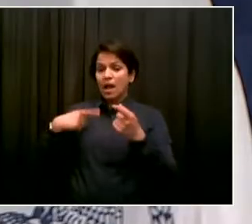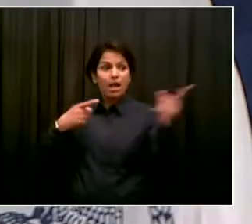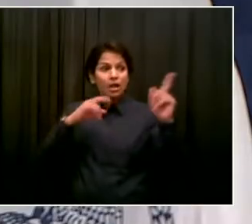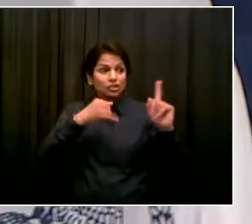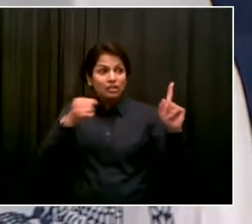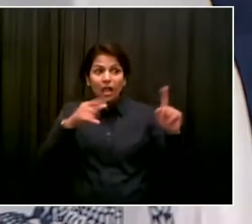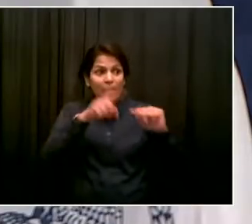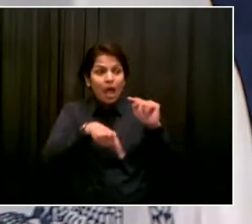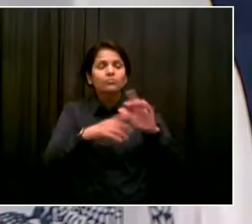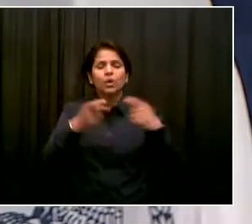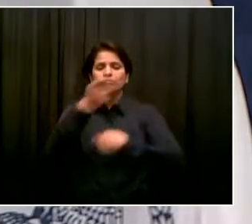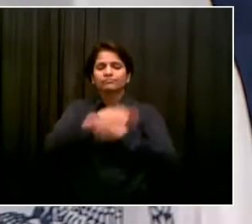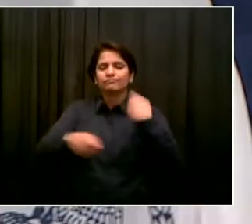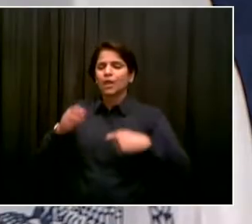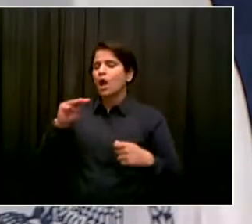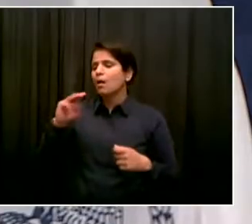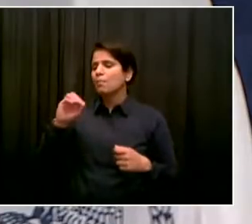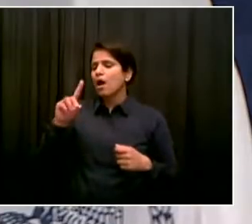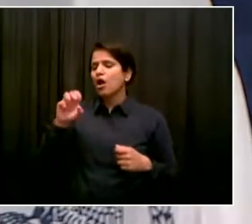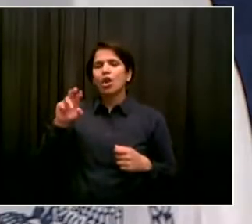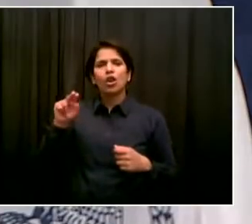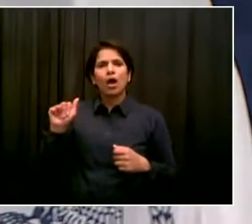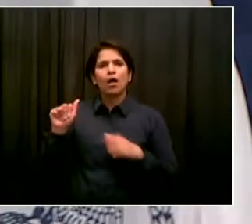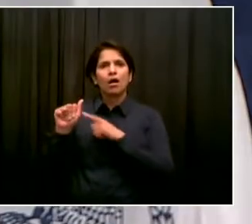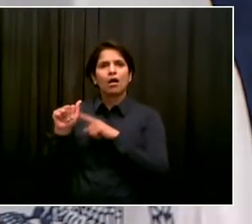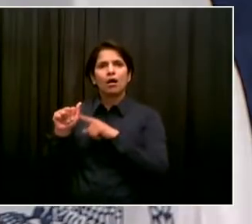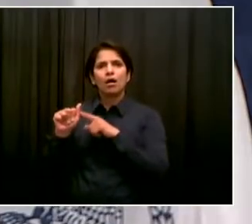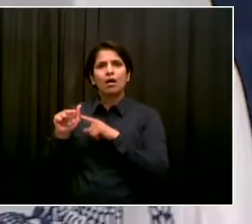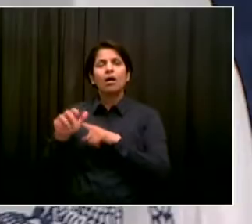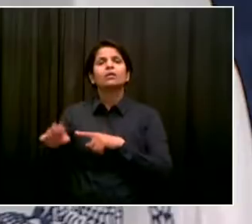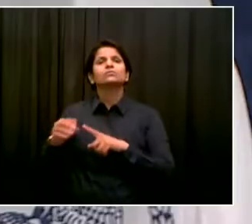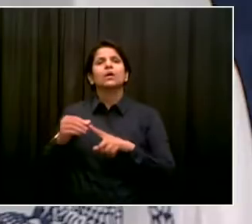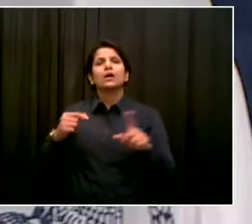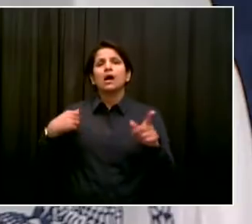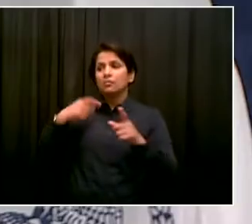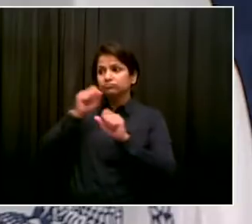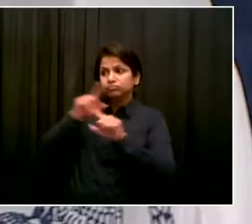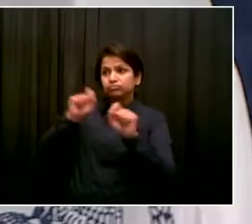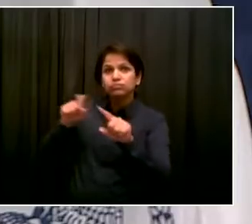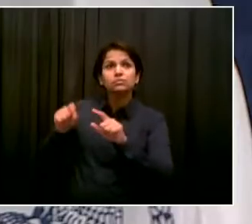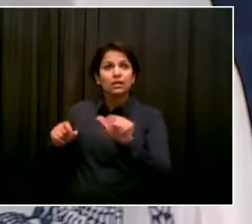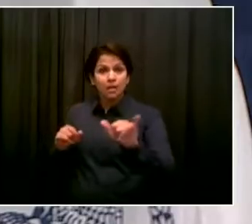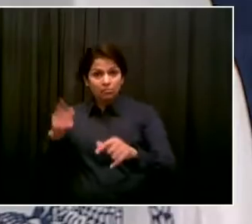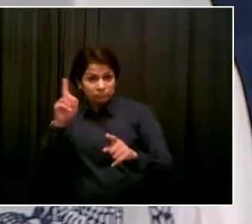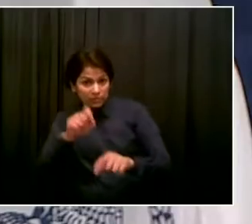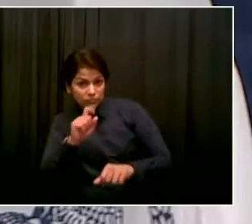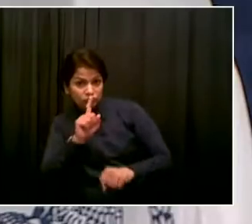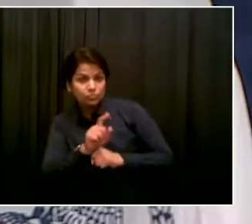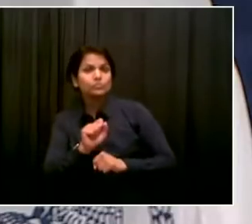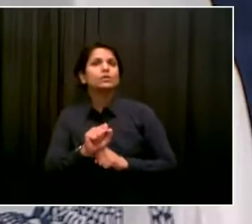MODERNA VCACIN.E I HAVEN'T SEEN ANYTHING OFFICIAL AND I MIGHT'VE MISSED SOMETHING. HAS IT BEEN RESTARTED WITH